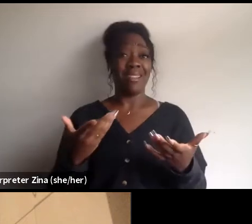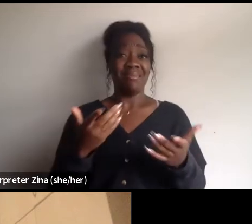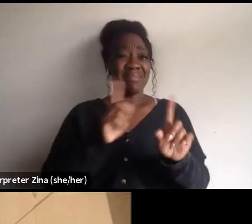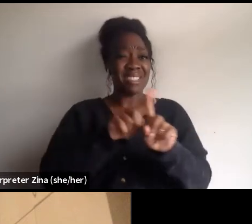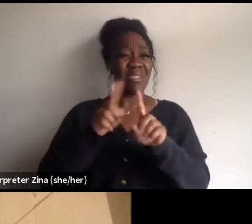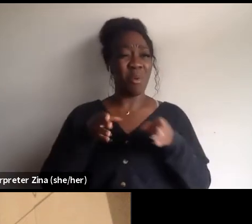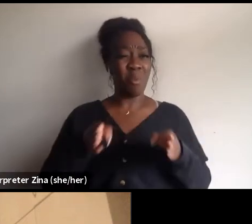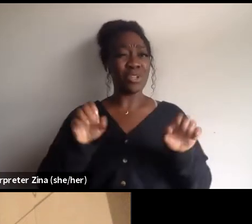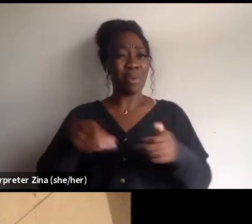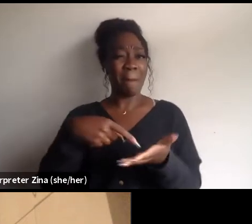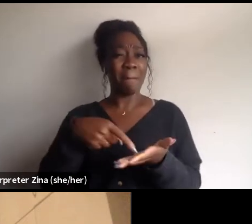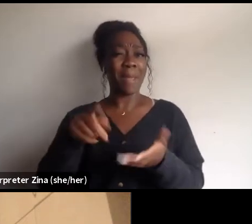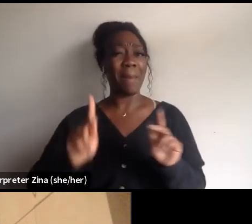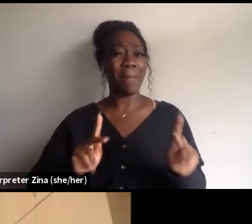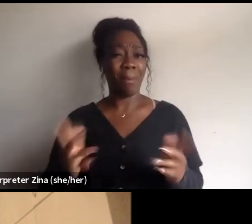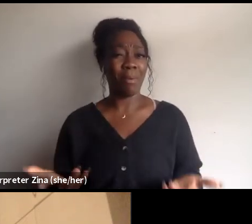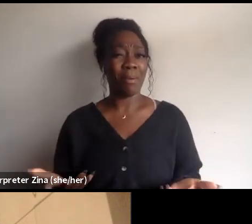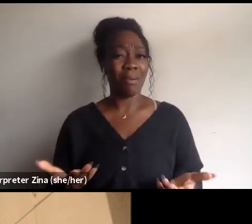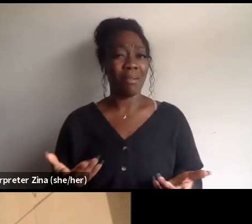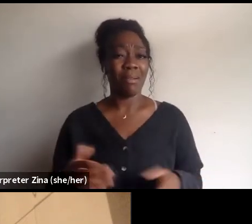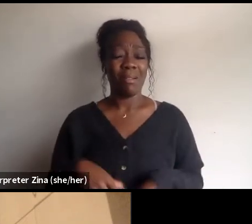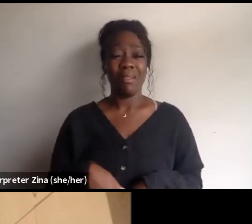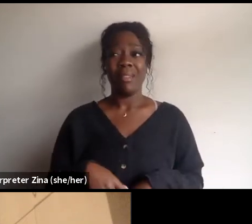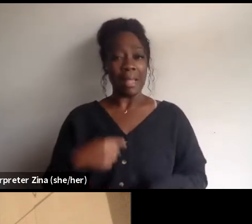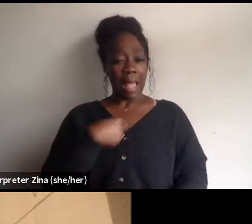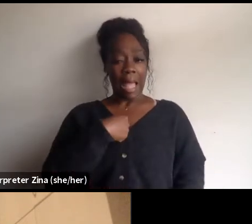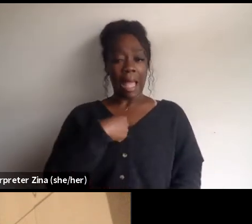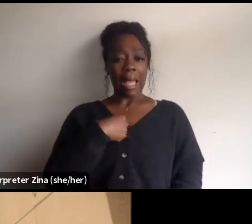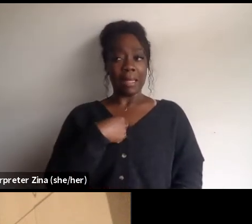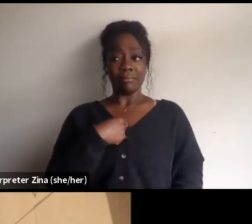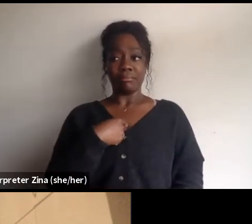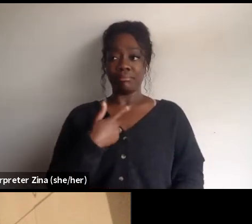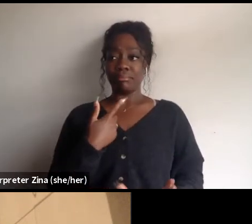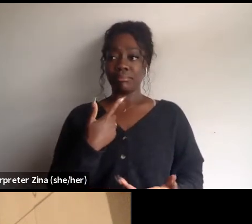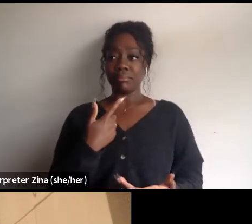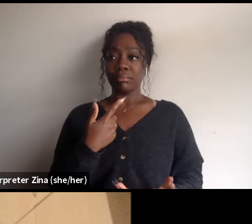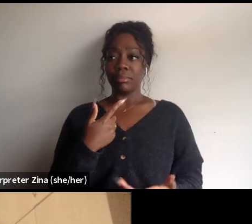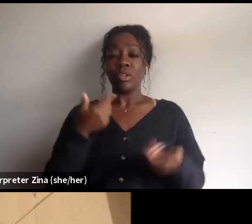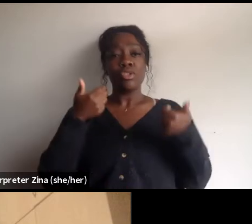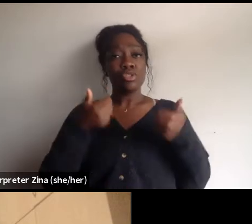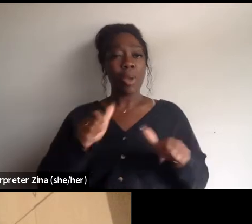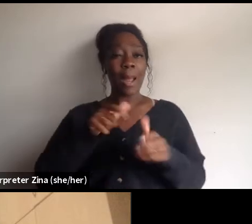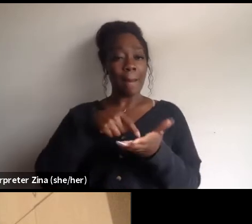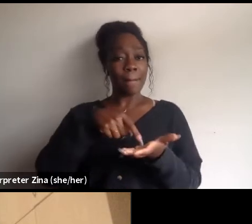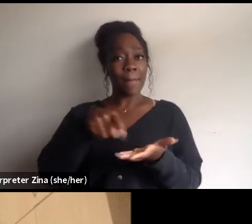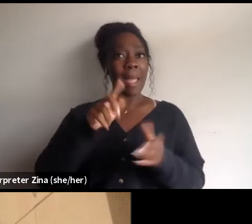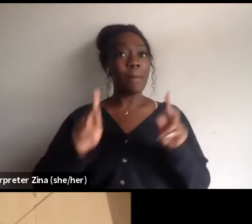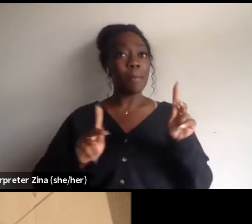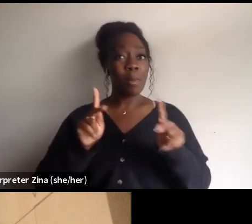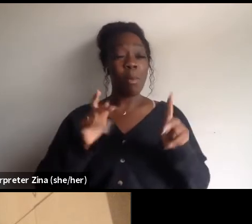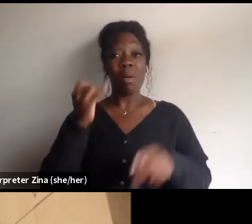I do it, I'm not innocent. But I do try to pay people back if I ask them to do stuff for free,